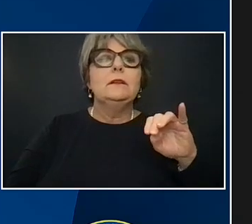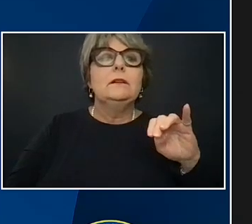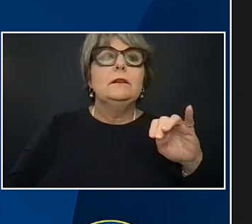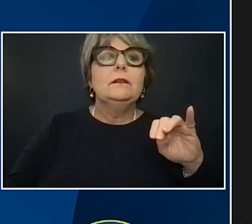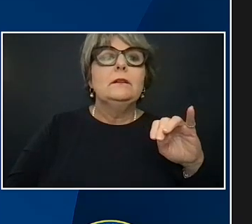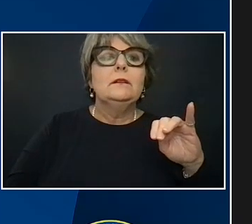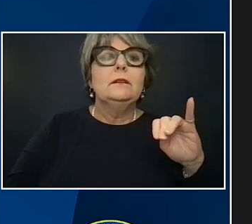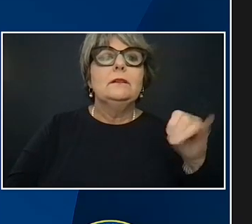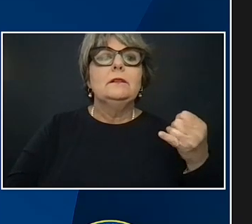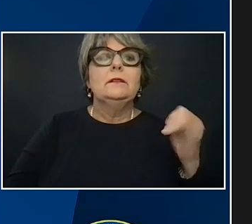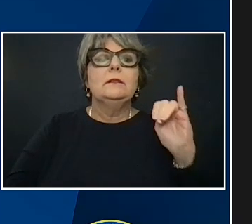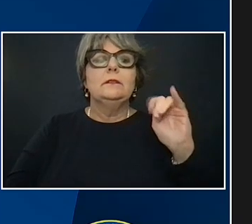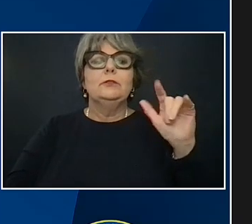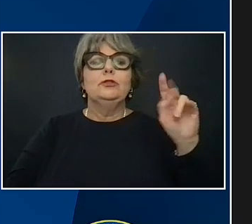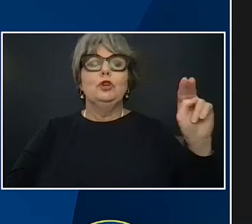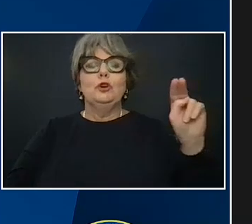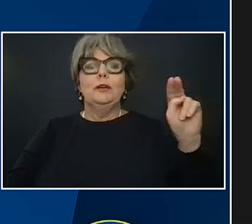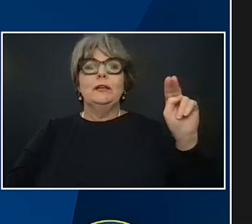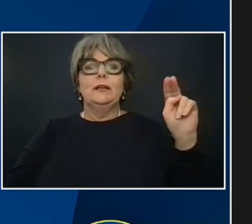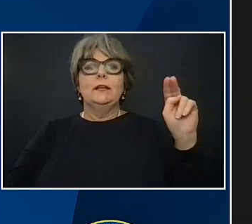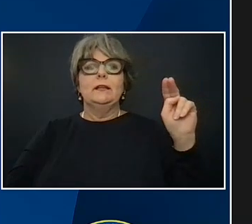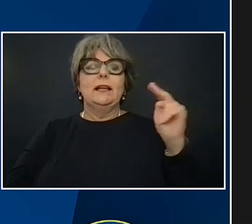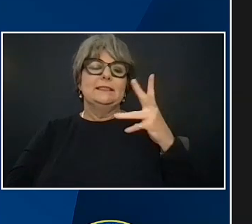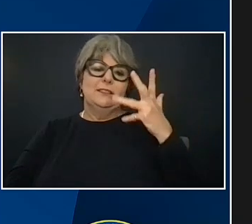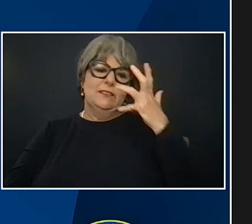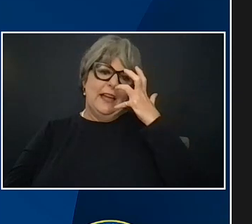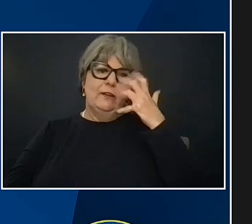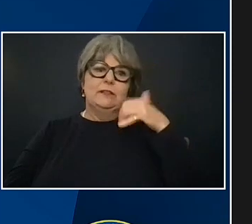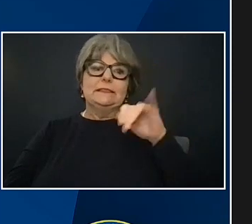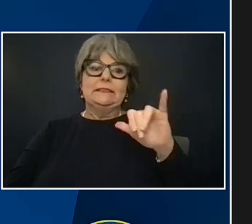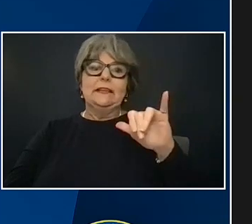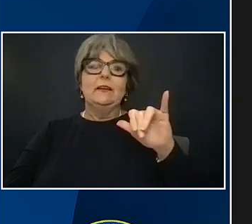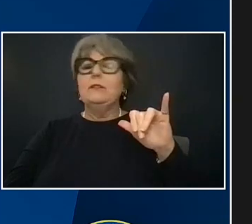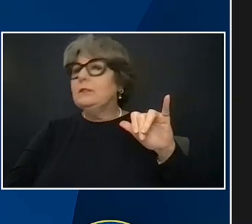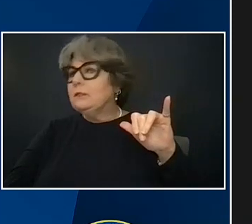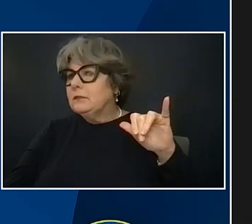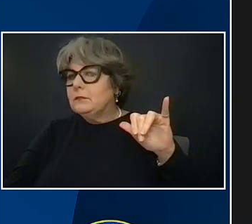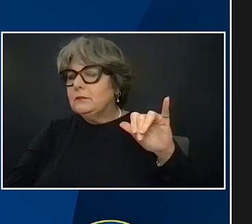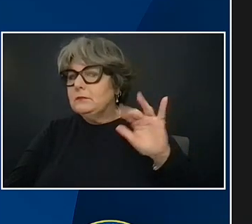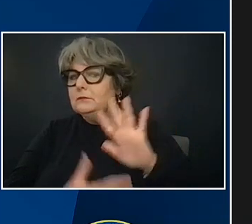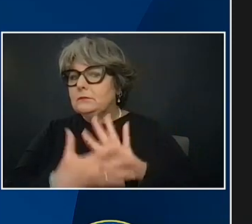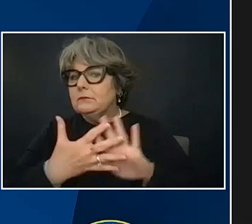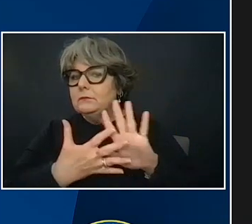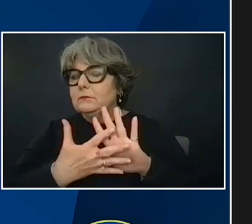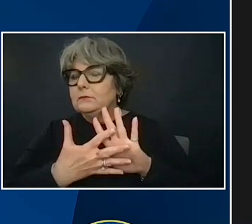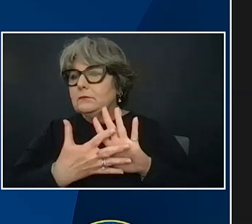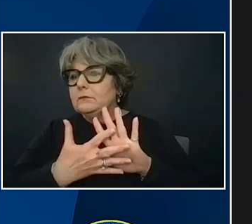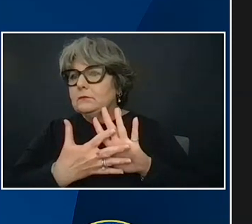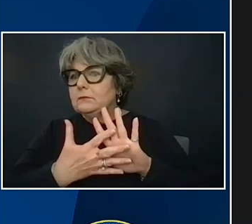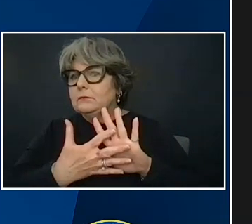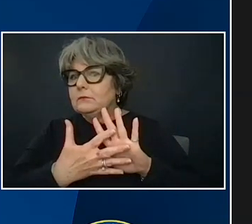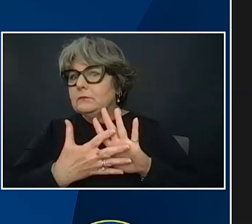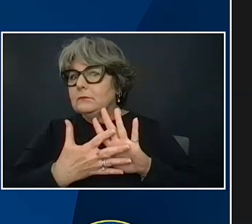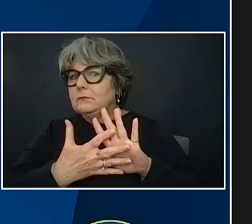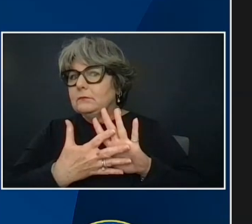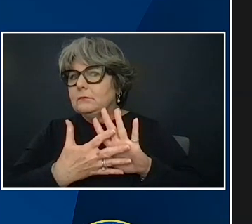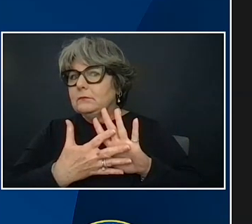teach out plan conversation earlier, so assuming the Department does something with this unprecedented moment when Barmak and I agreed on something, then I can